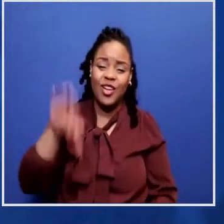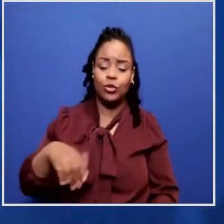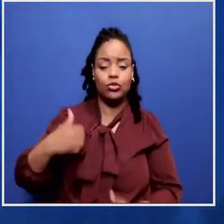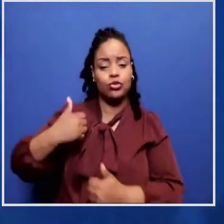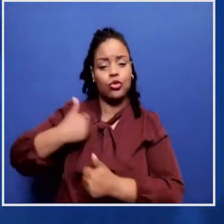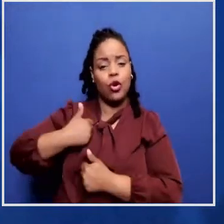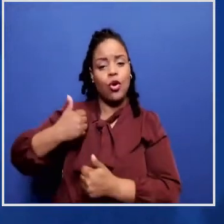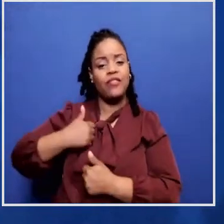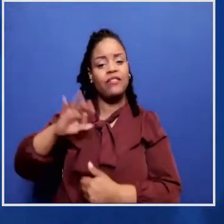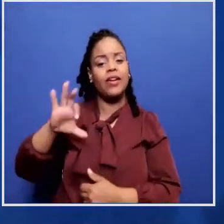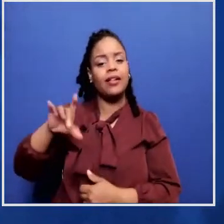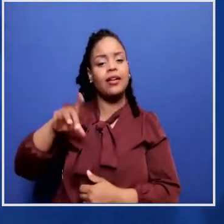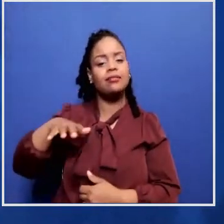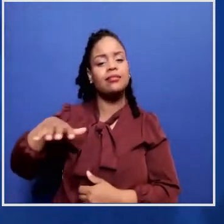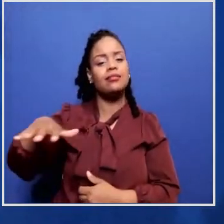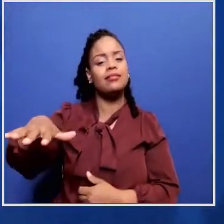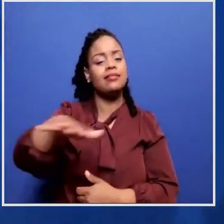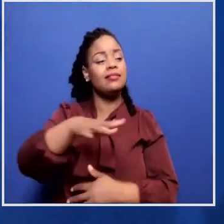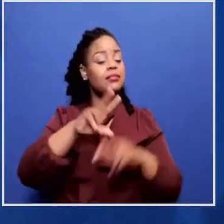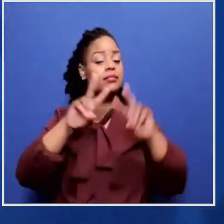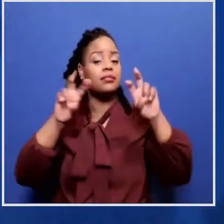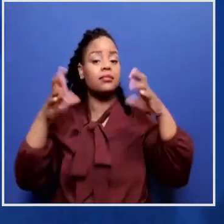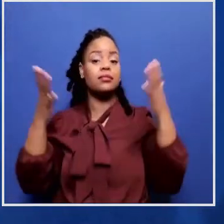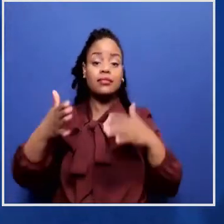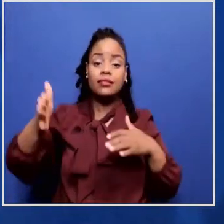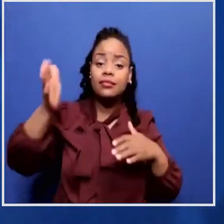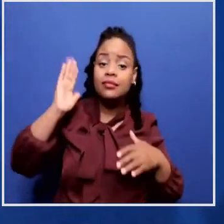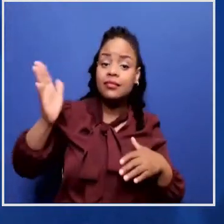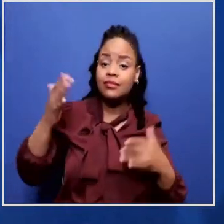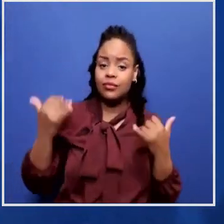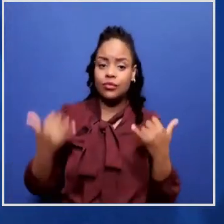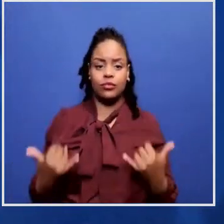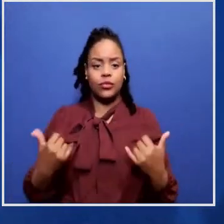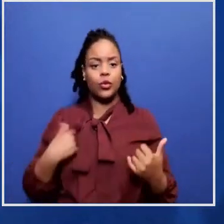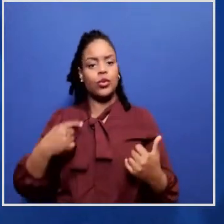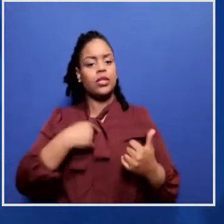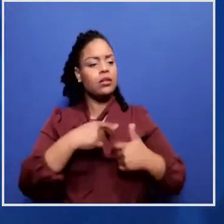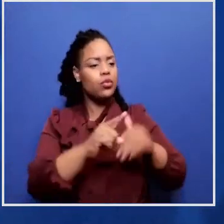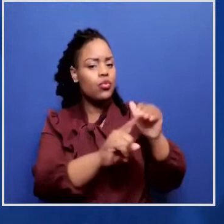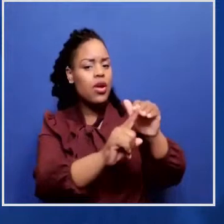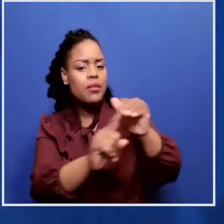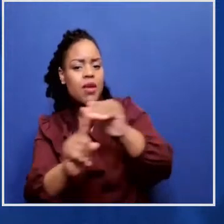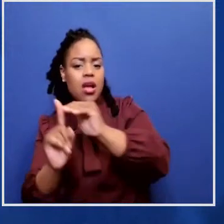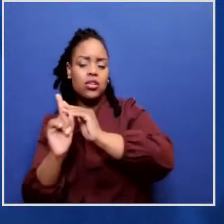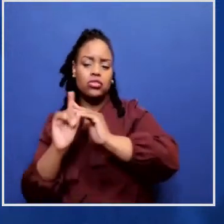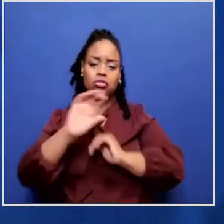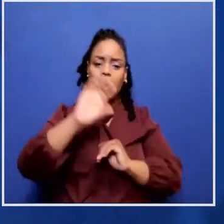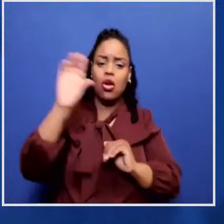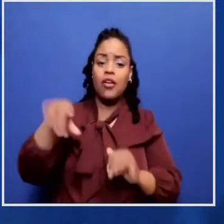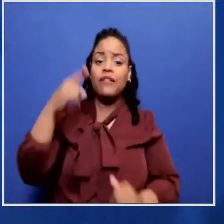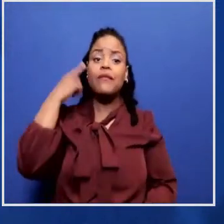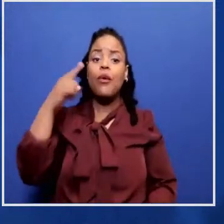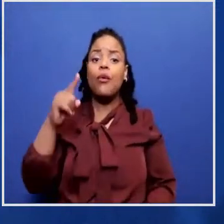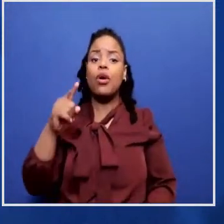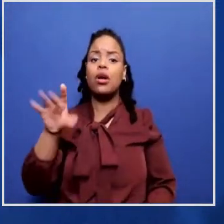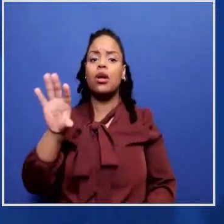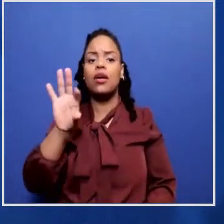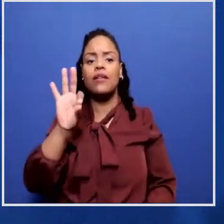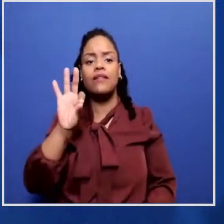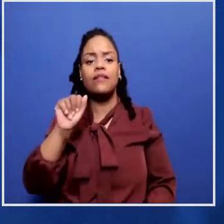HI, EVERYONE. DR. KING SAID WE HAVE COME HERE